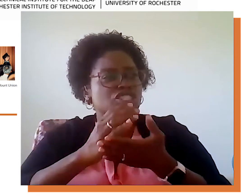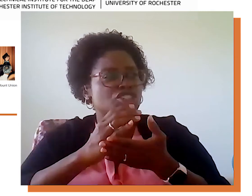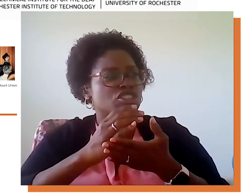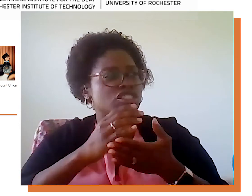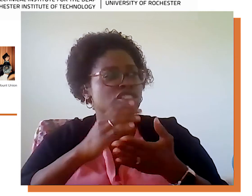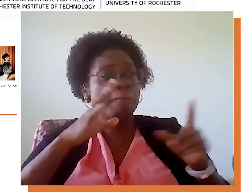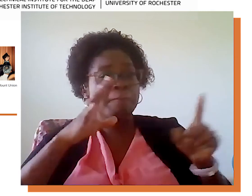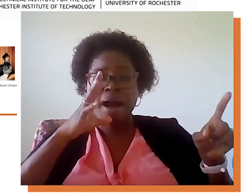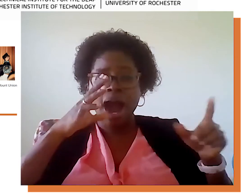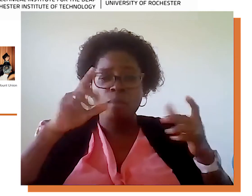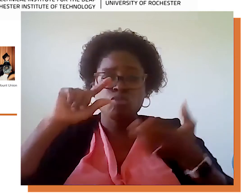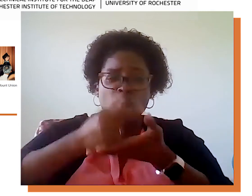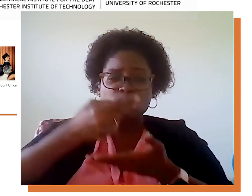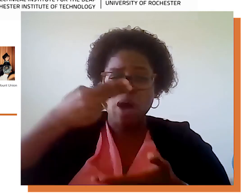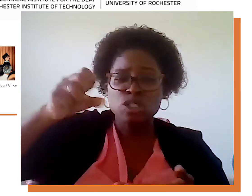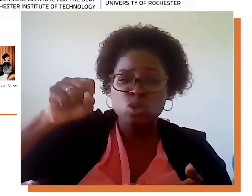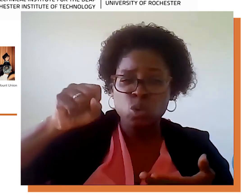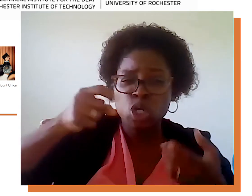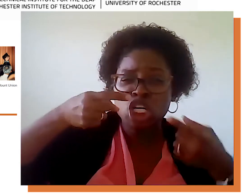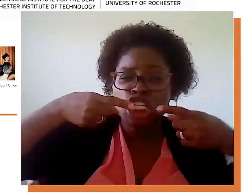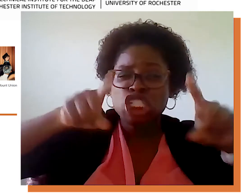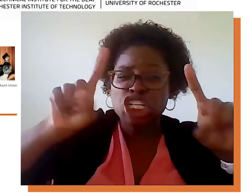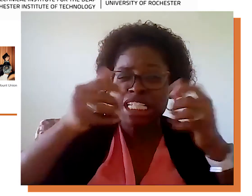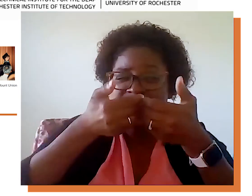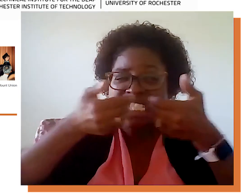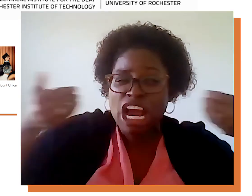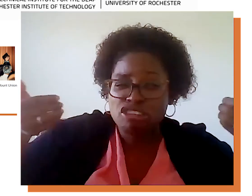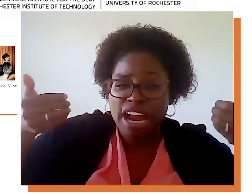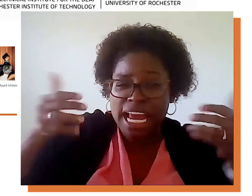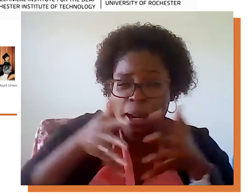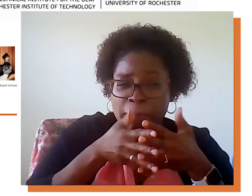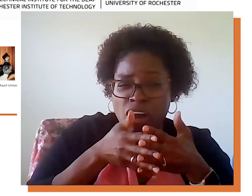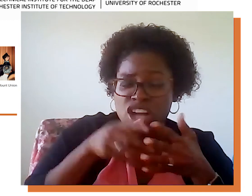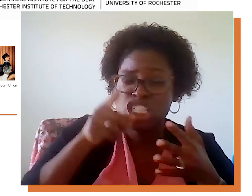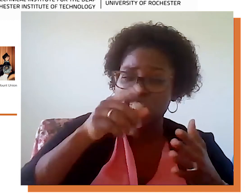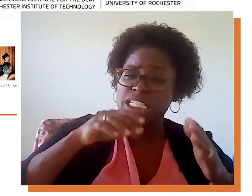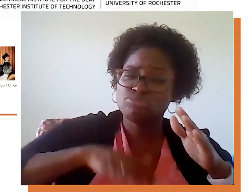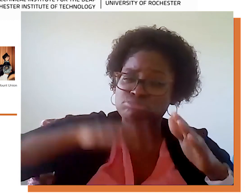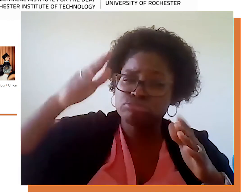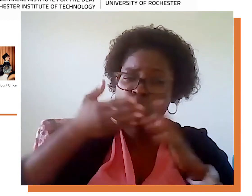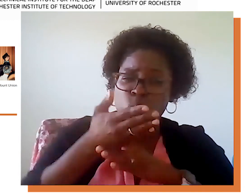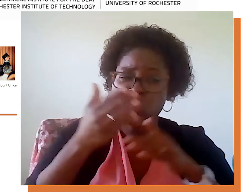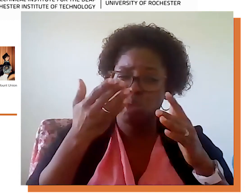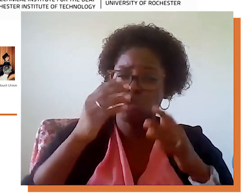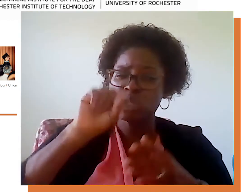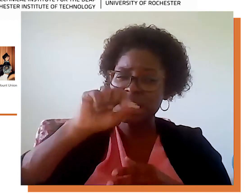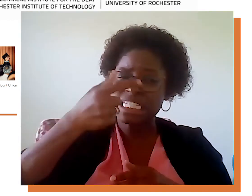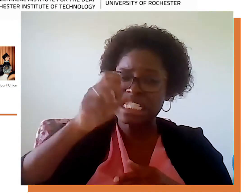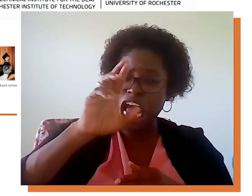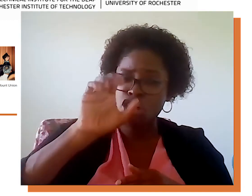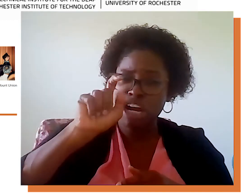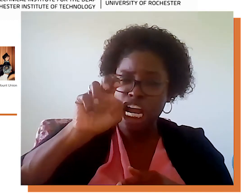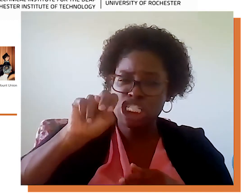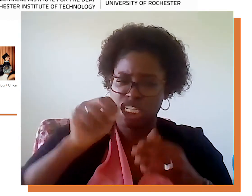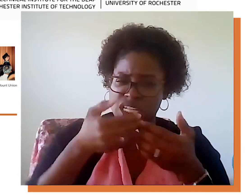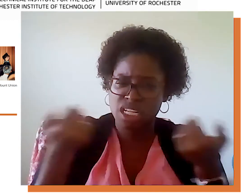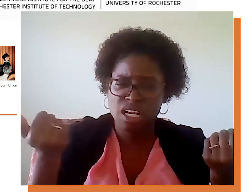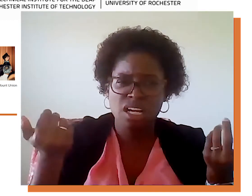in my heart and soul. She graduated from high school during the time of segregation in America.